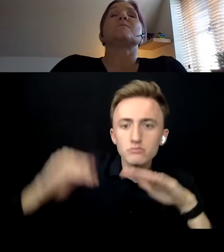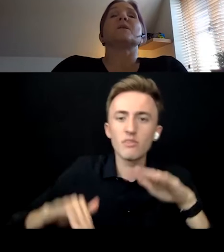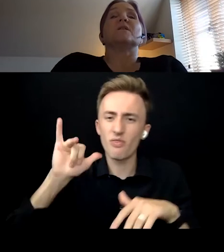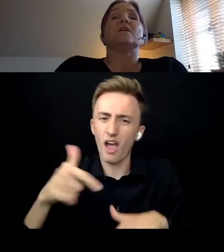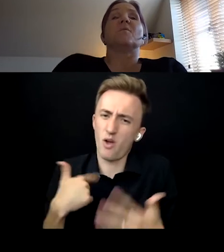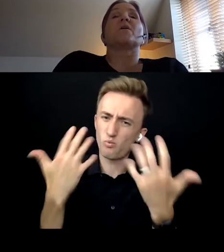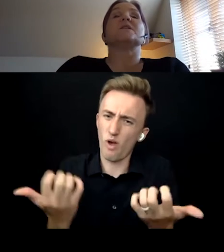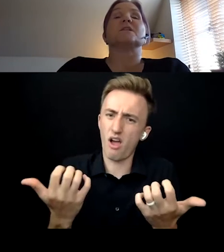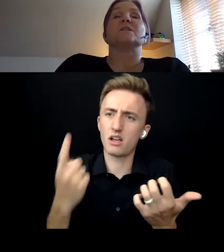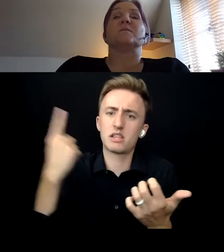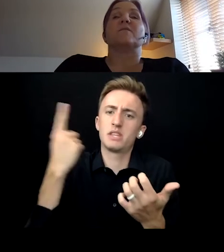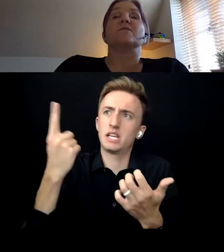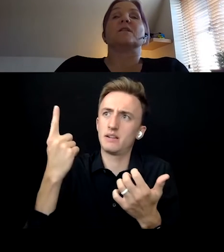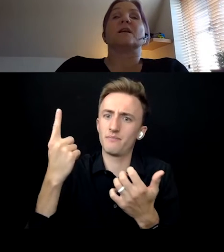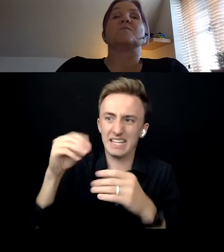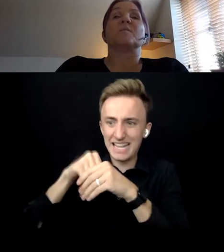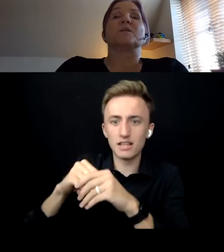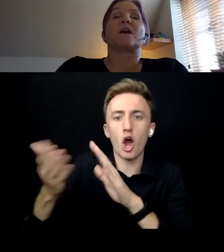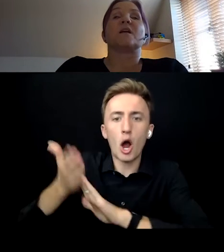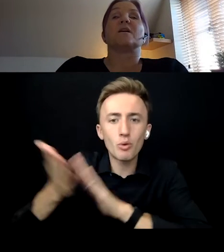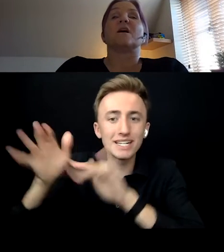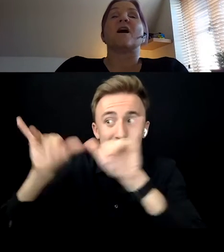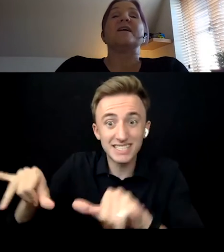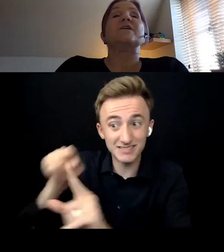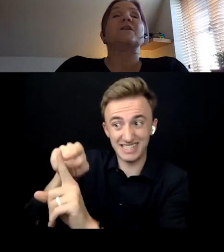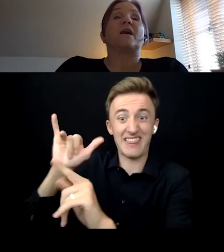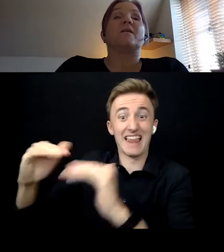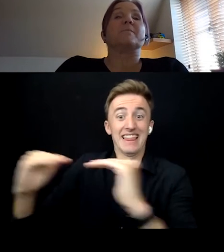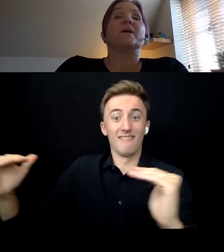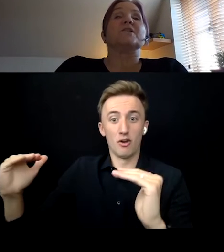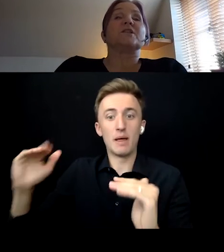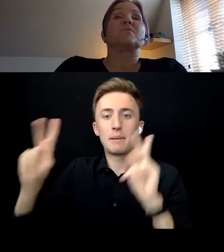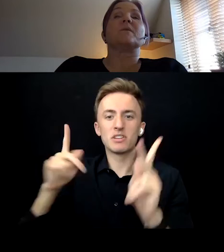something at the operating system level that lets people say "I don't care, I just want my